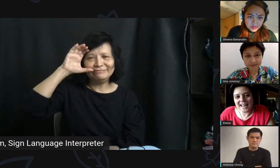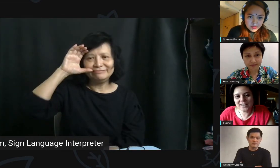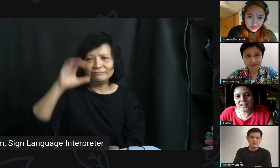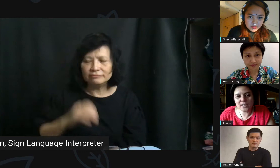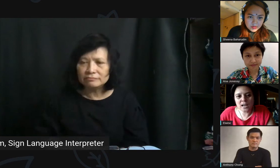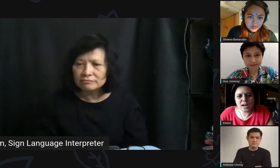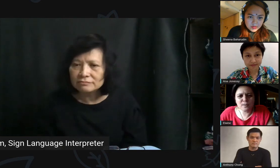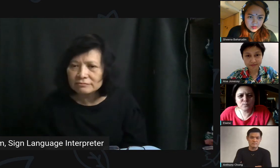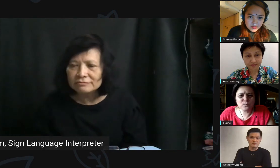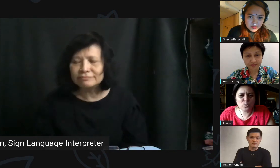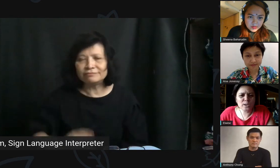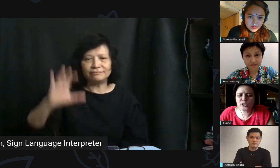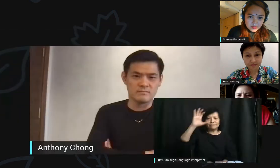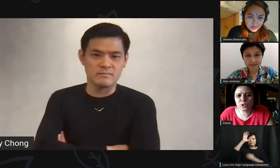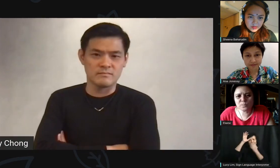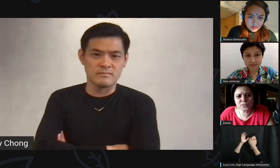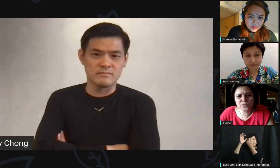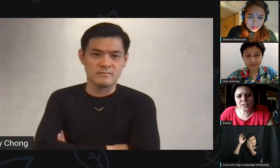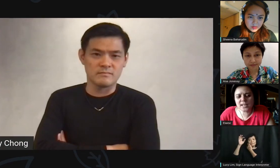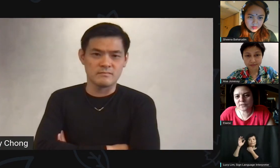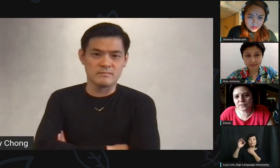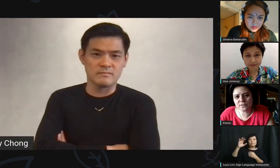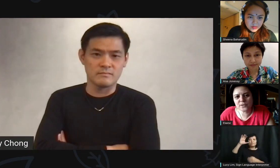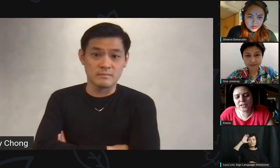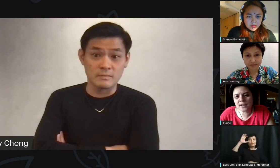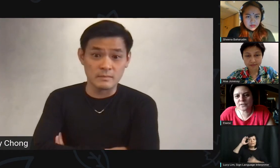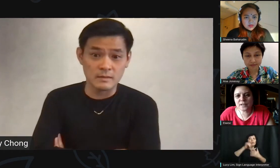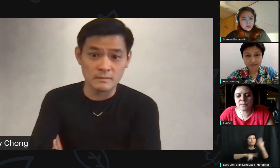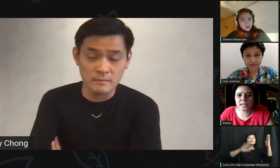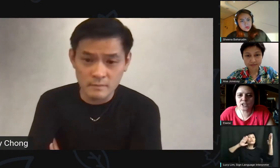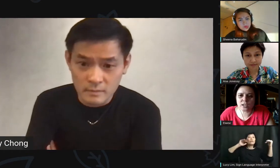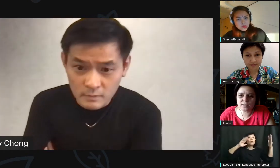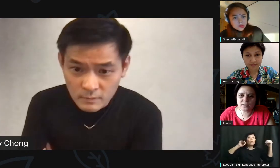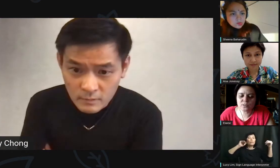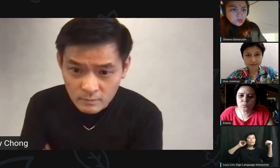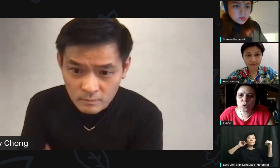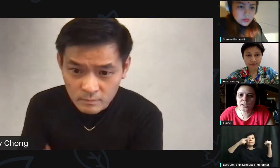Anthony, what are your hopes for the Deaf in Malaysia?